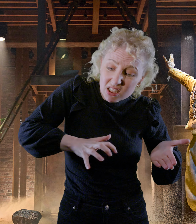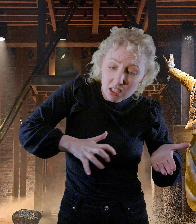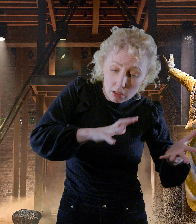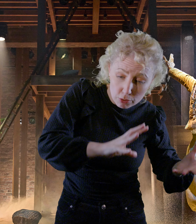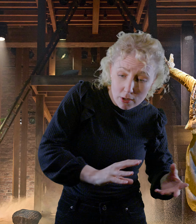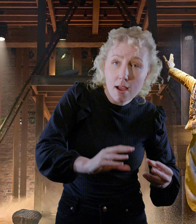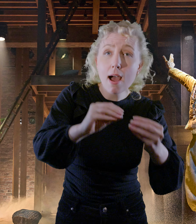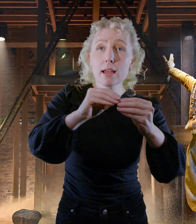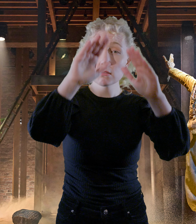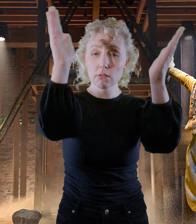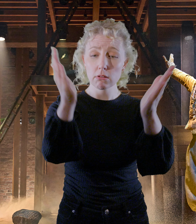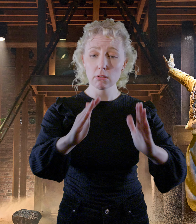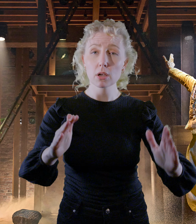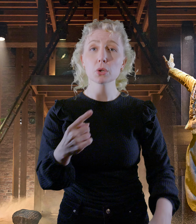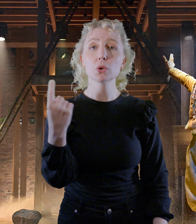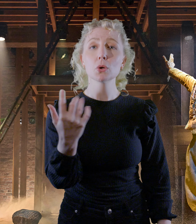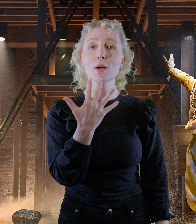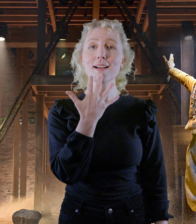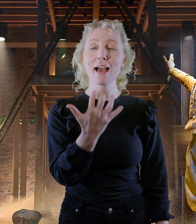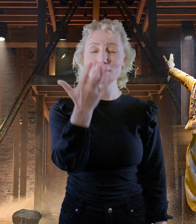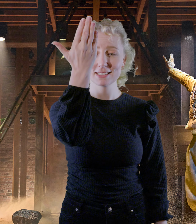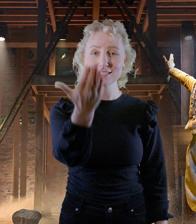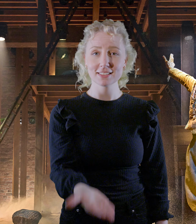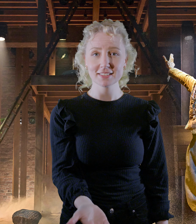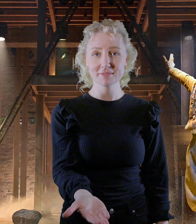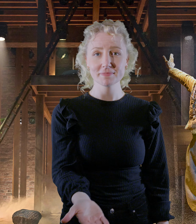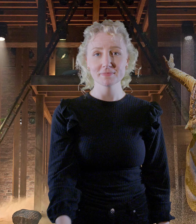He has brought their son back to life on the stage.